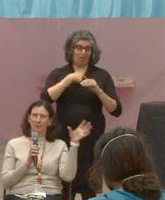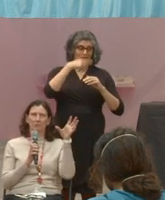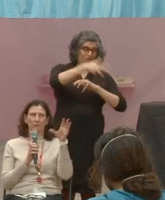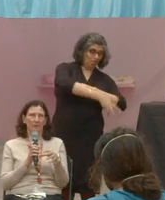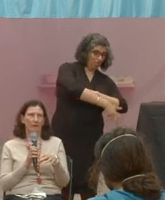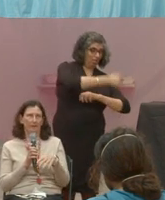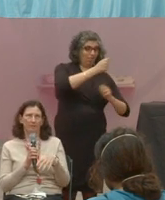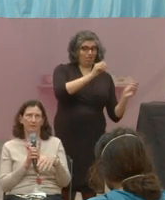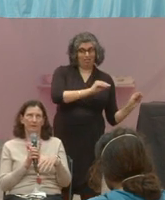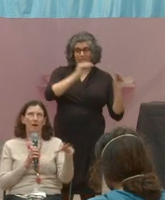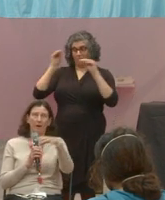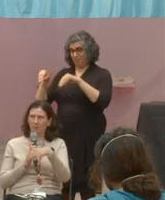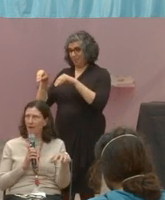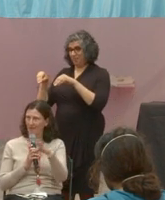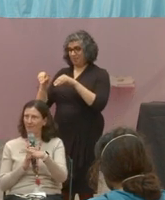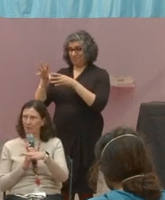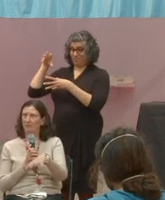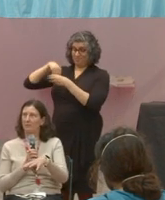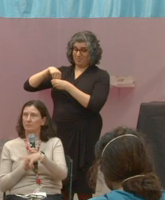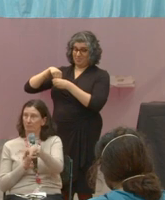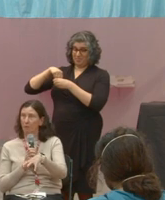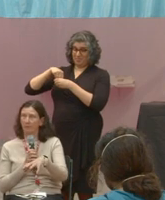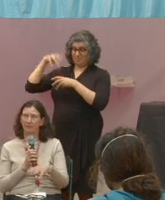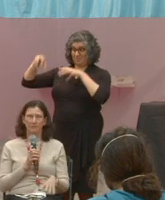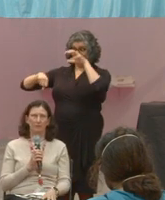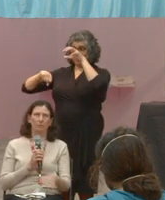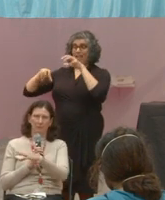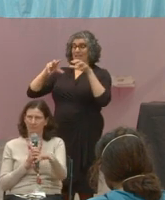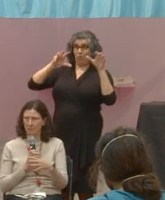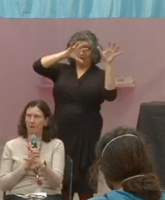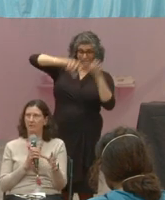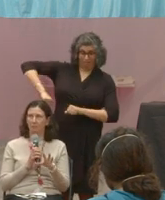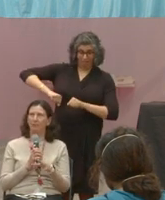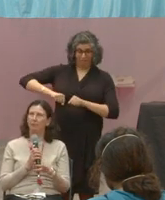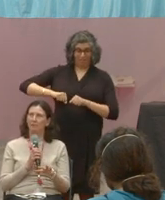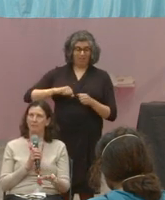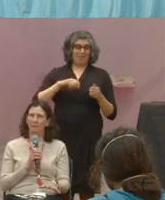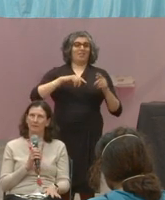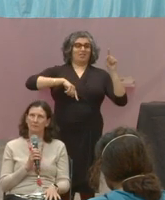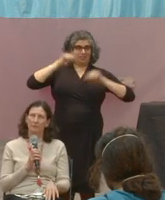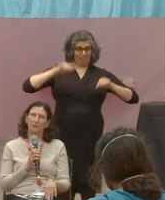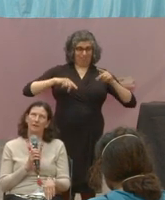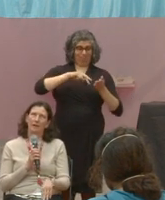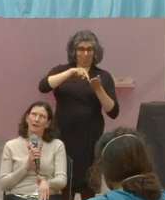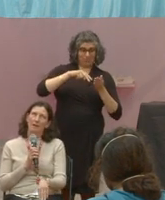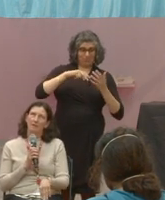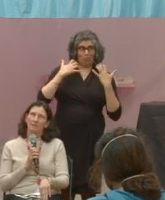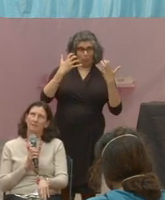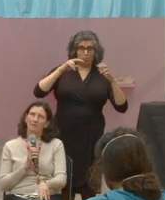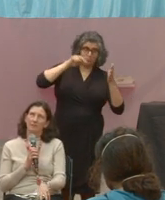to occupy this performance with diverse bodies in the space. And